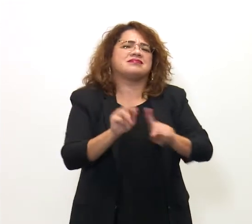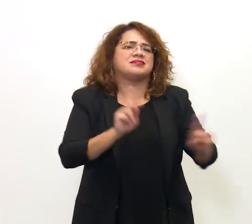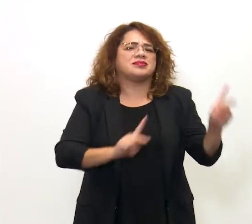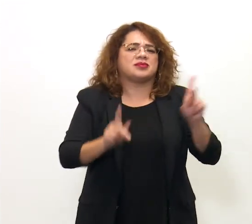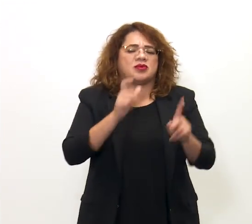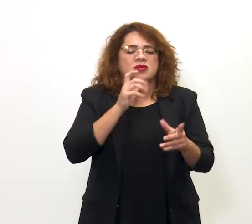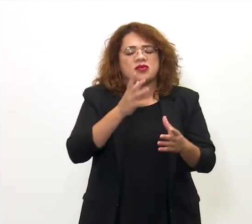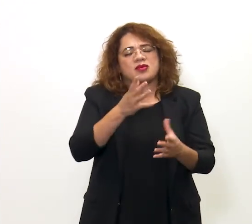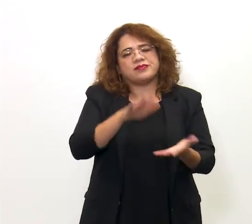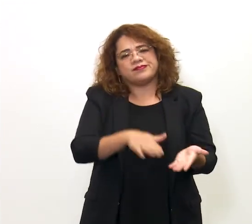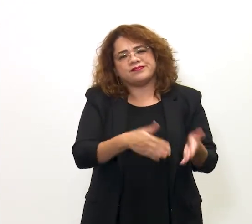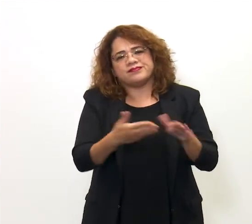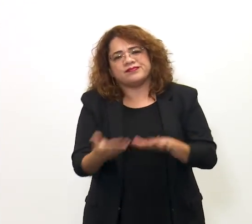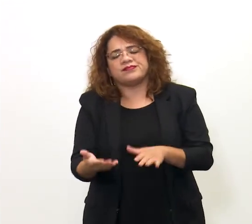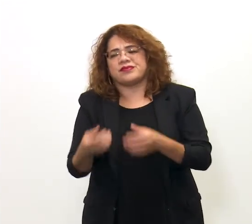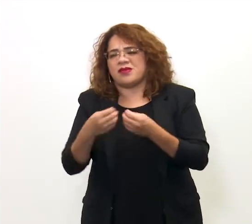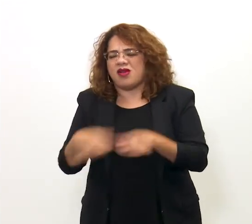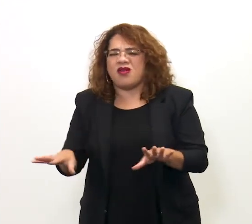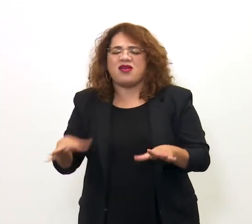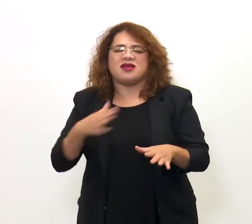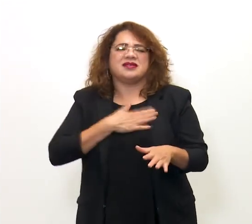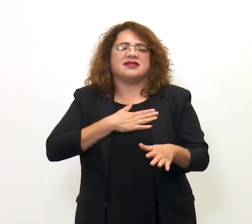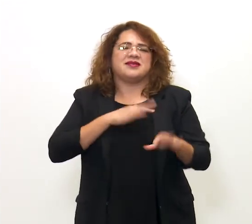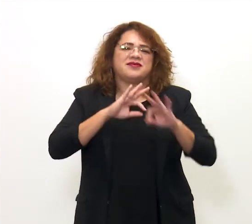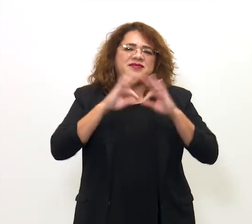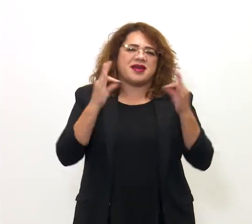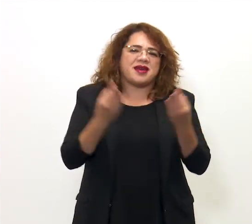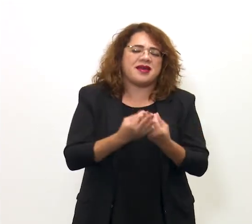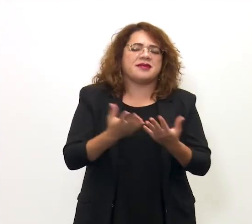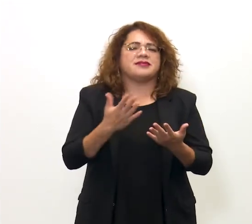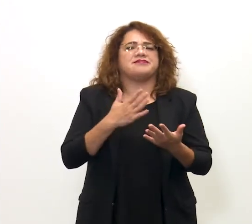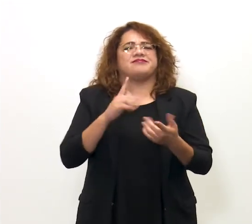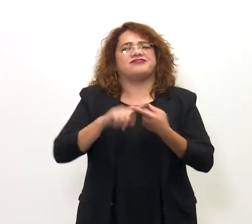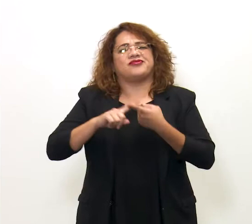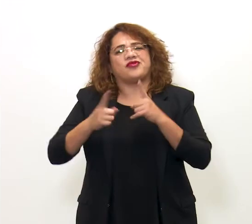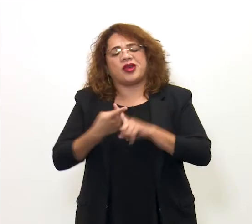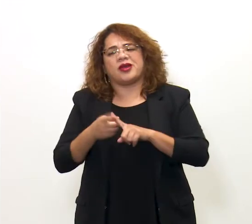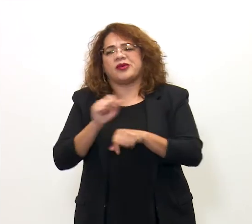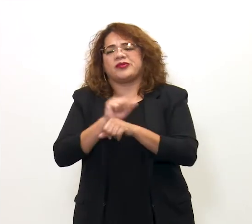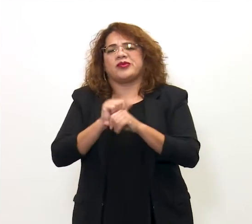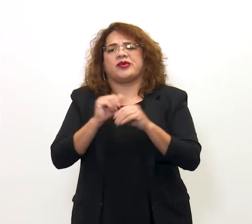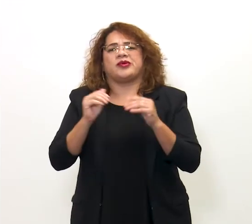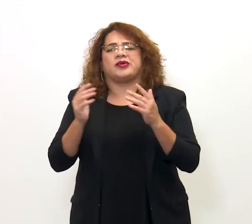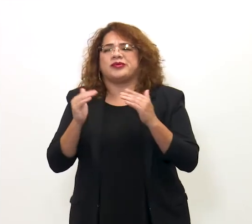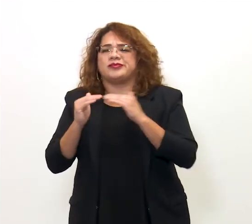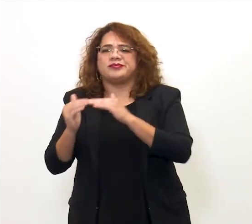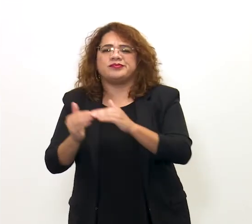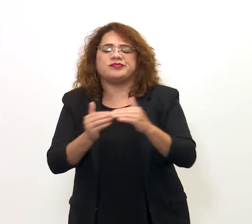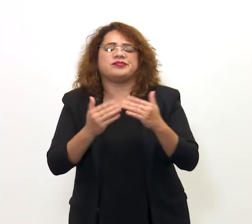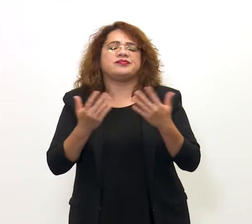and so I think the important thing about this process which which begins next week is that,